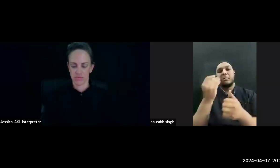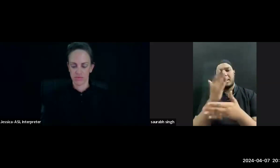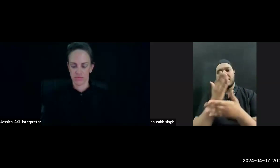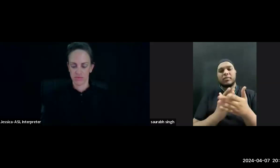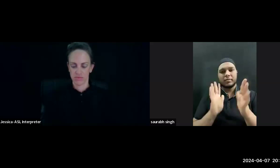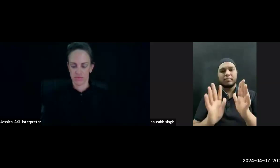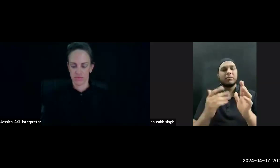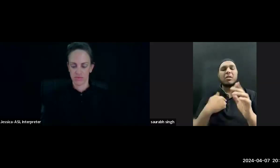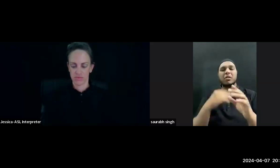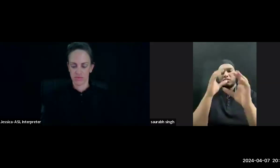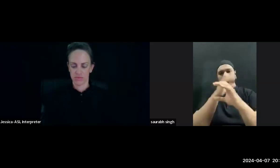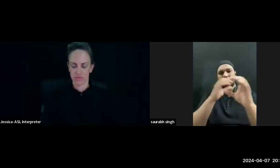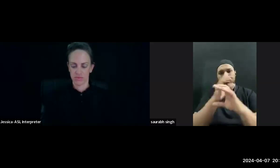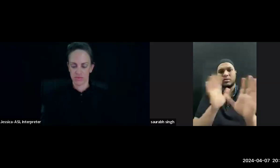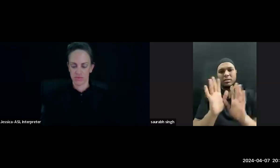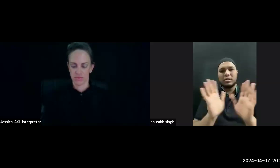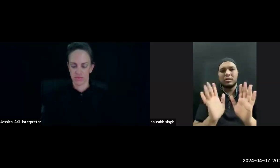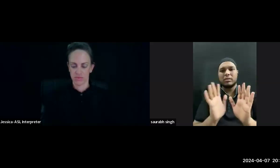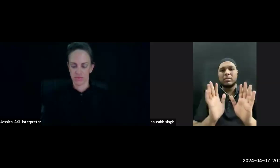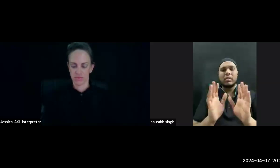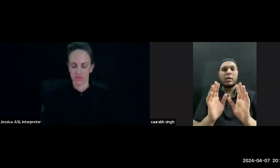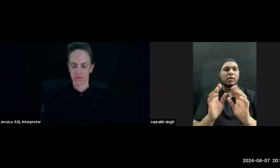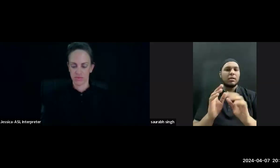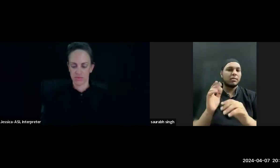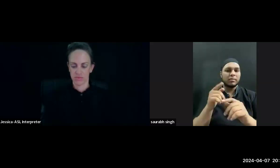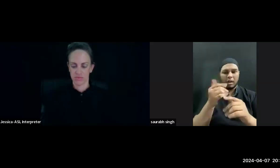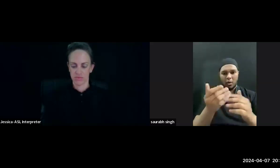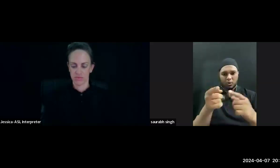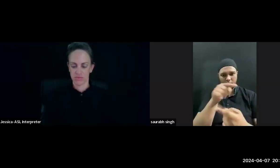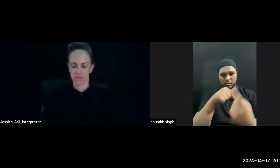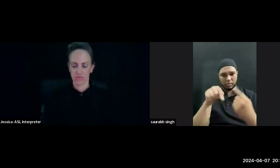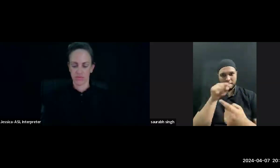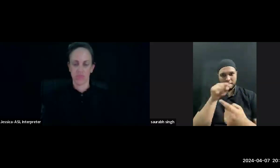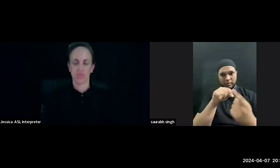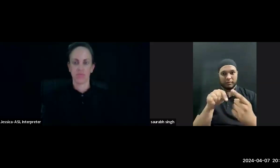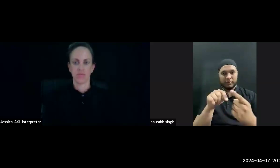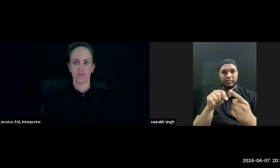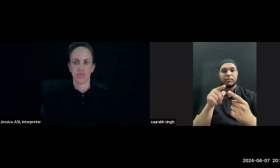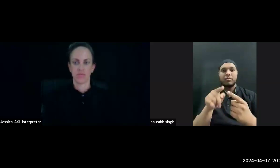confused between hearing everybody who has a hearing problem will develop usher